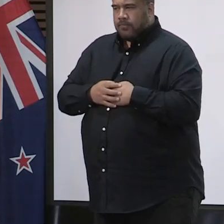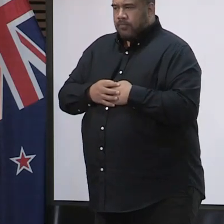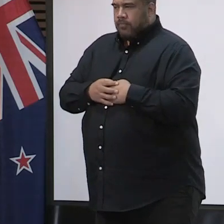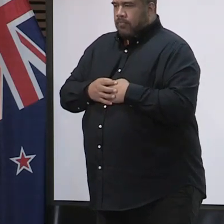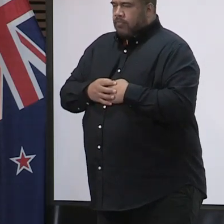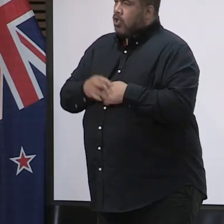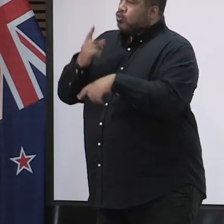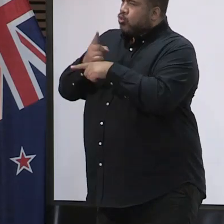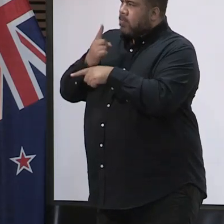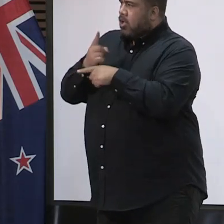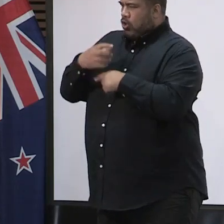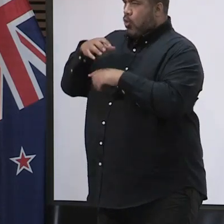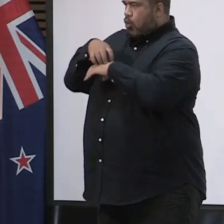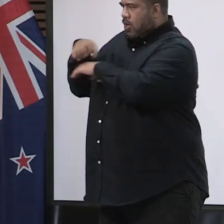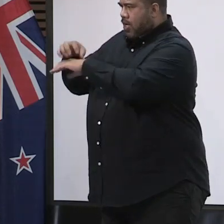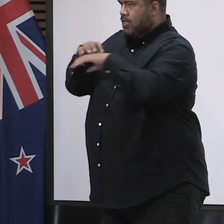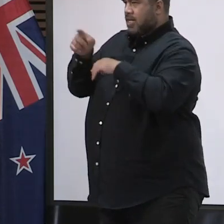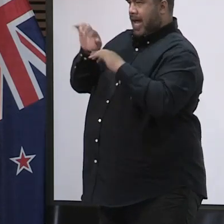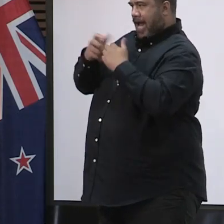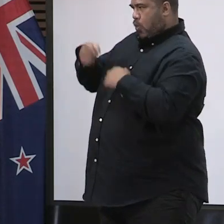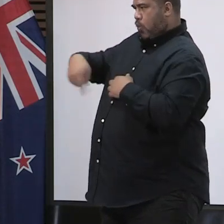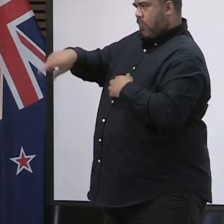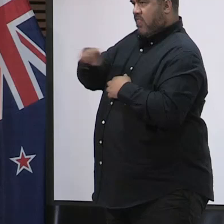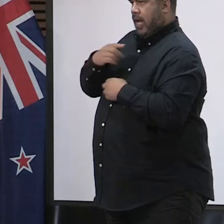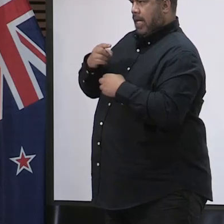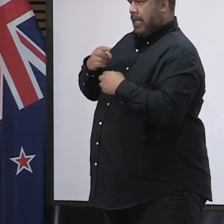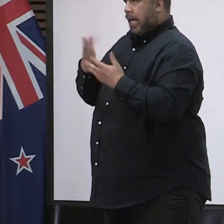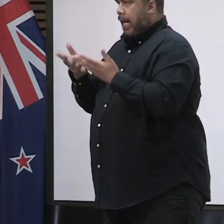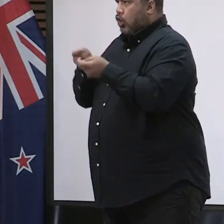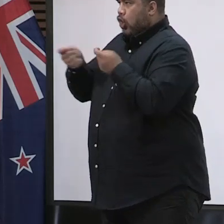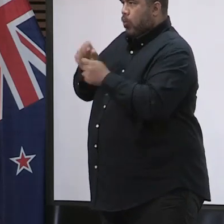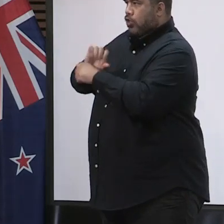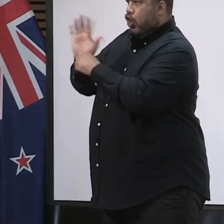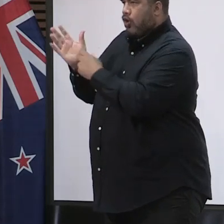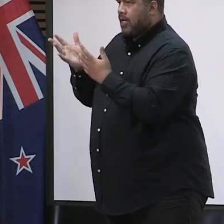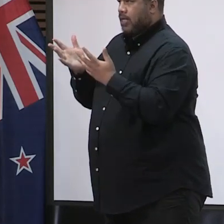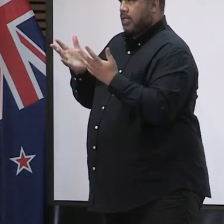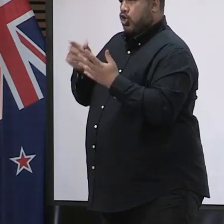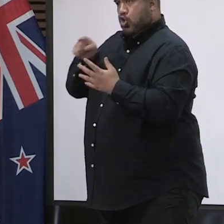cooperation working well. (SPEAKS INDISTINCTLY) through its response to COVID?